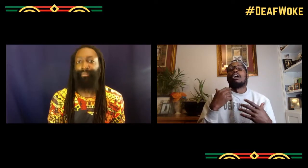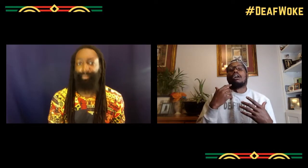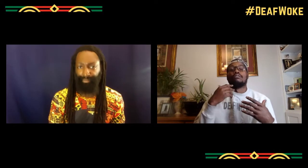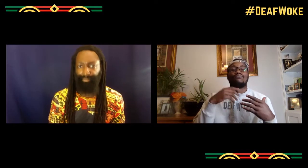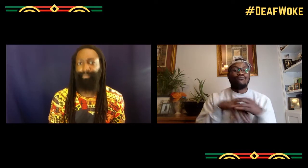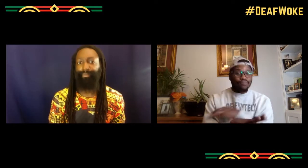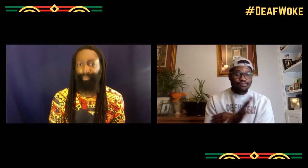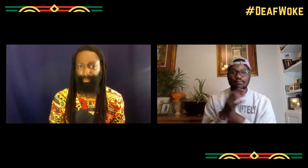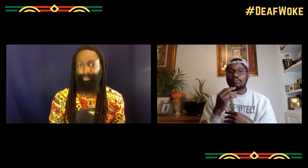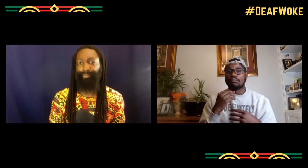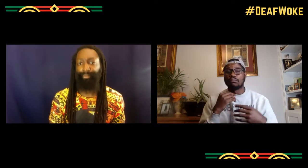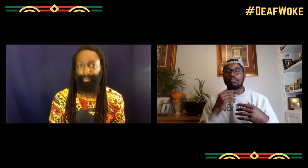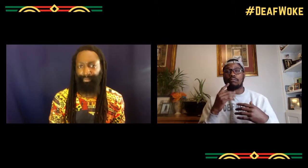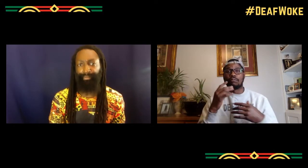Really when I moved back to Atlanta.